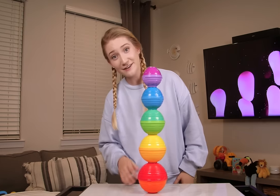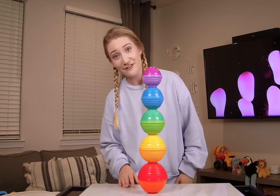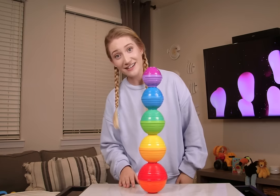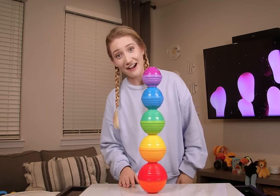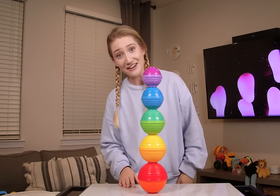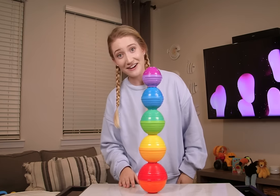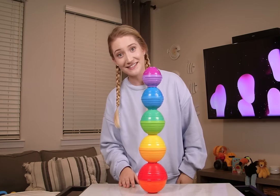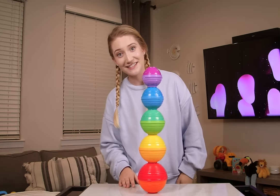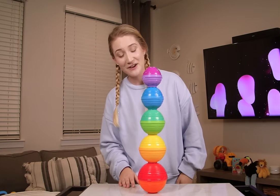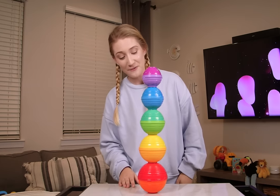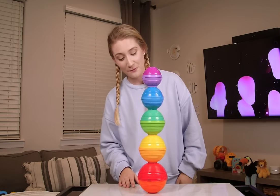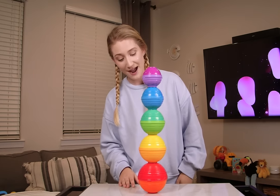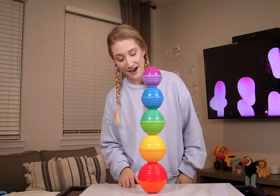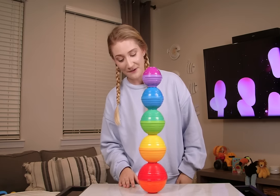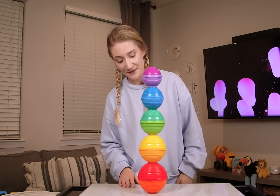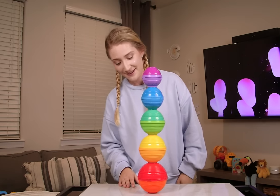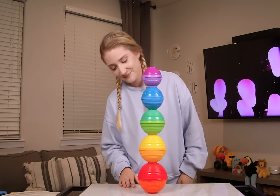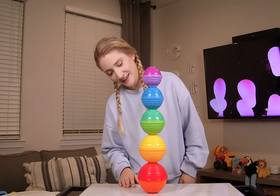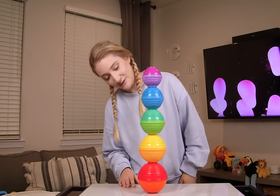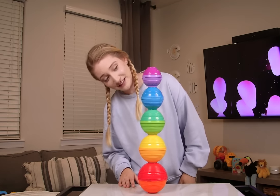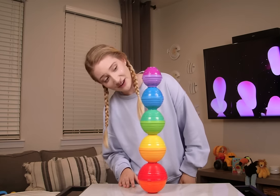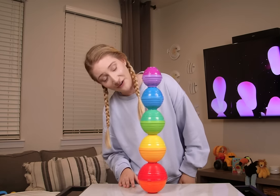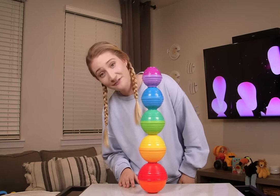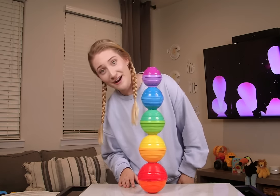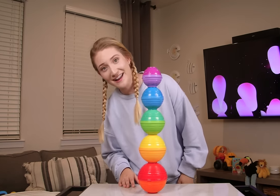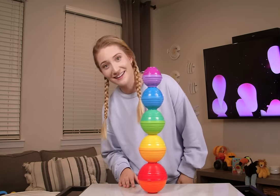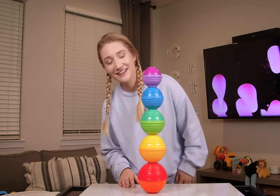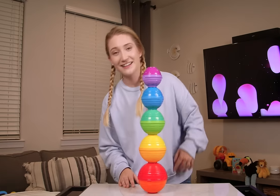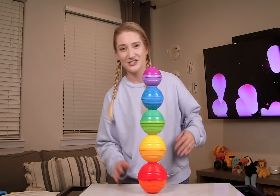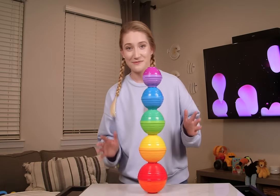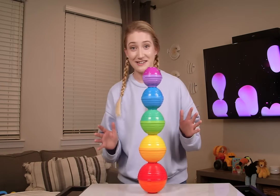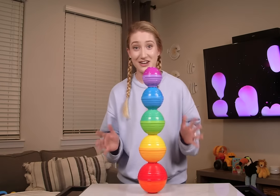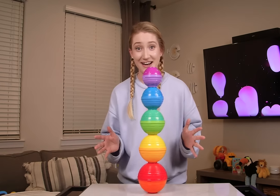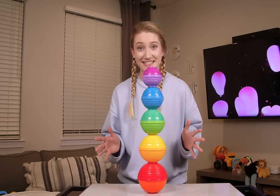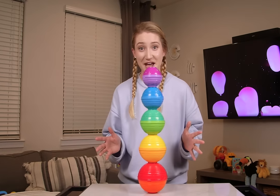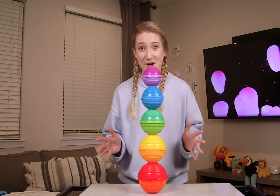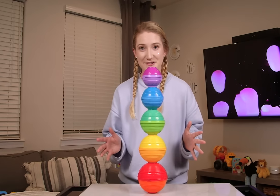different colors. Wow, that was so fun. Should we knock it down?